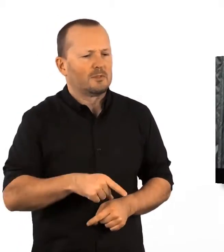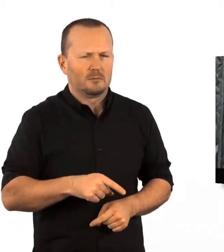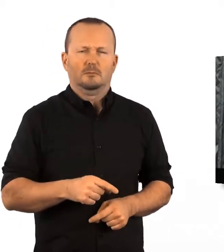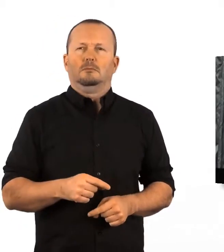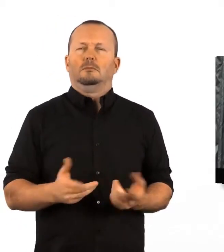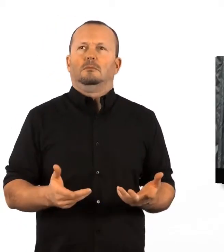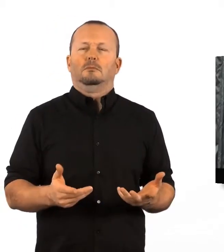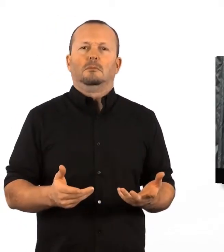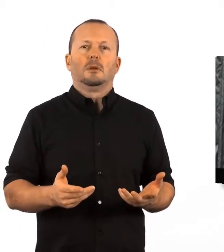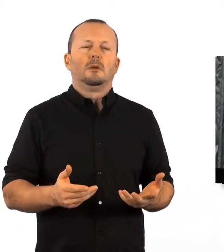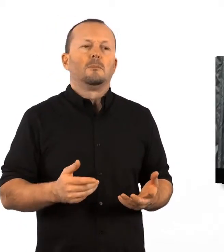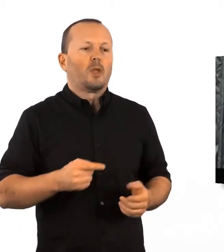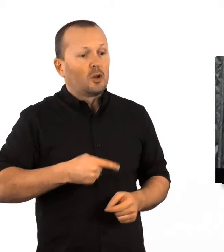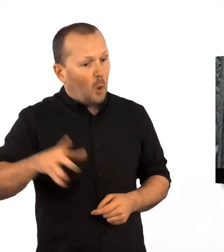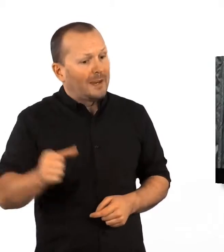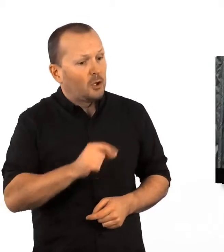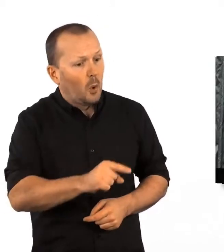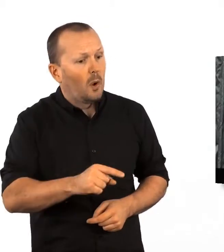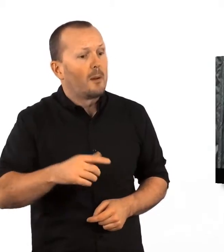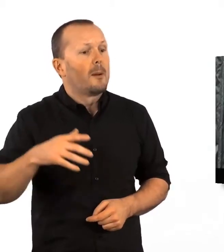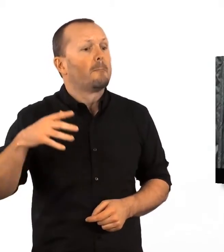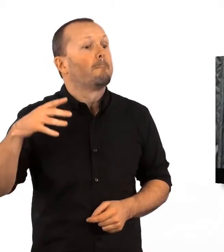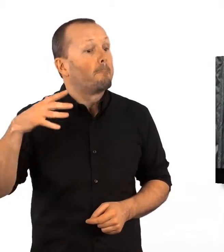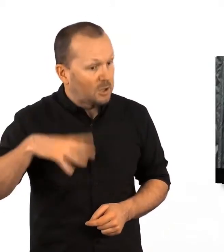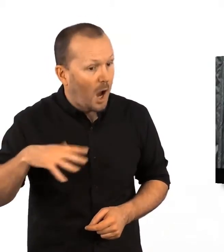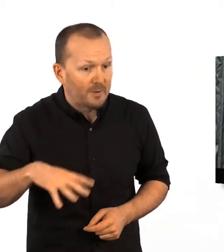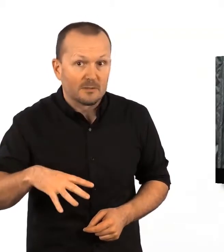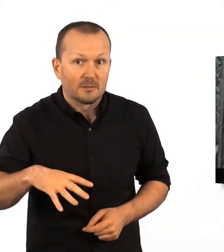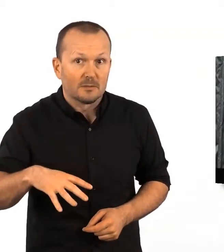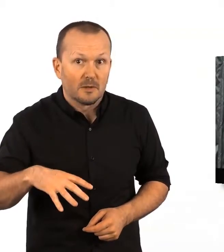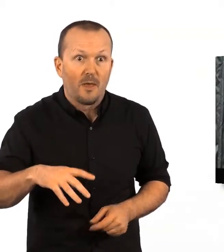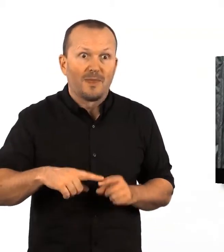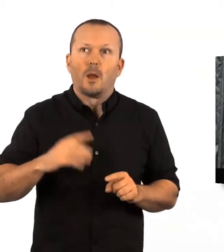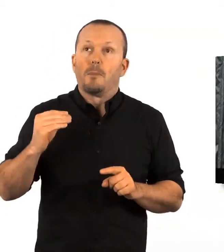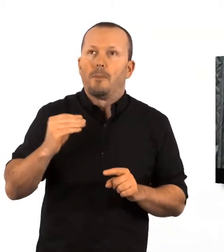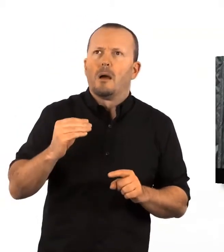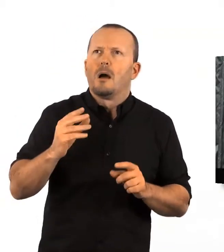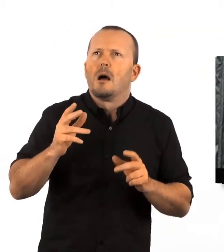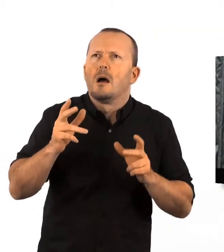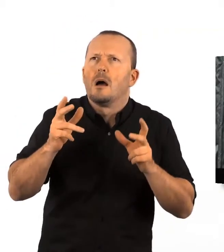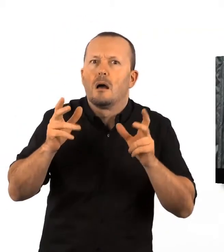get you pyjamas. Go and get your…pyjamas.’ It makes it, that’s the bit I have to listen